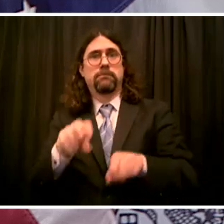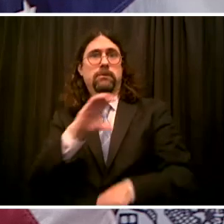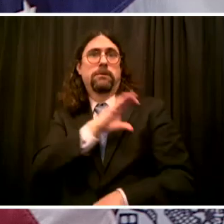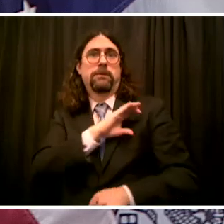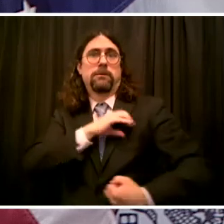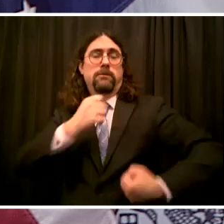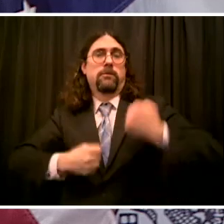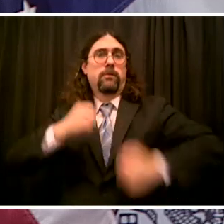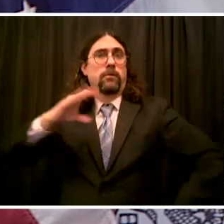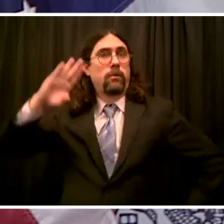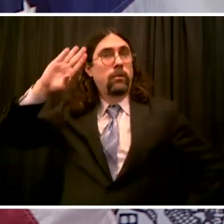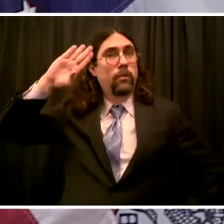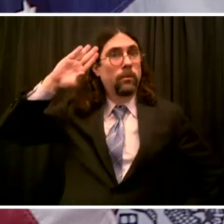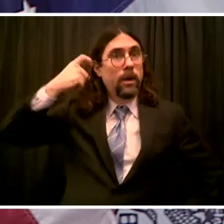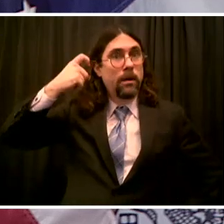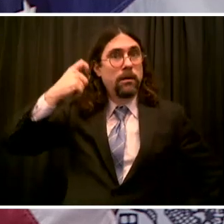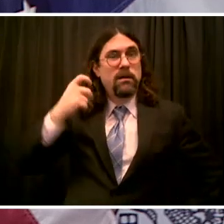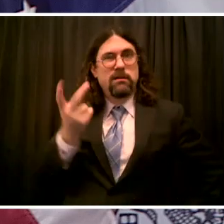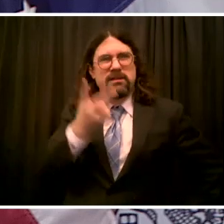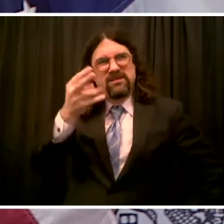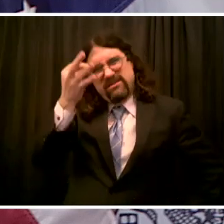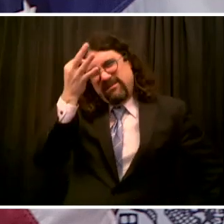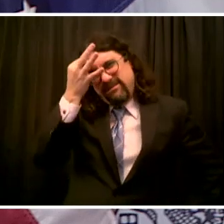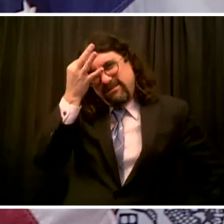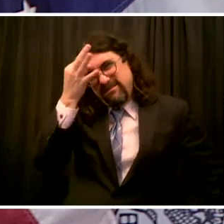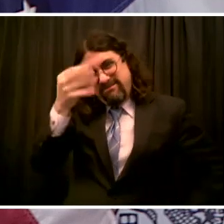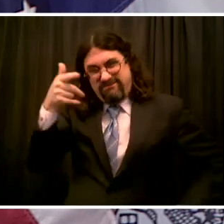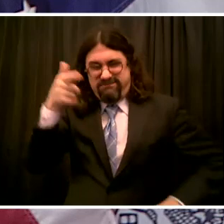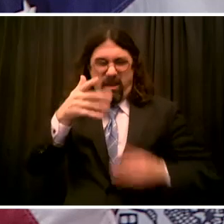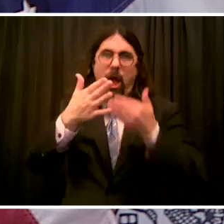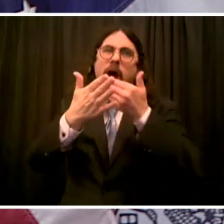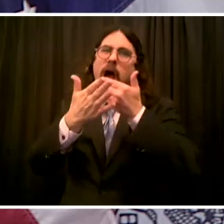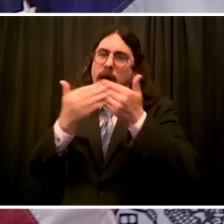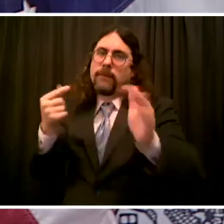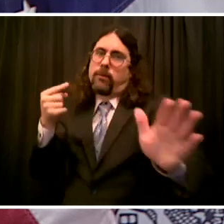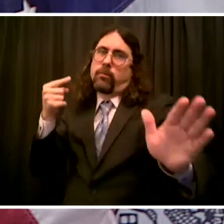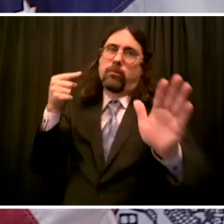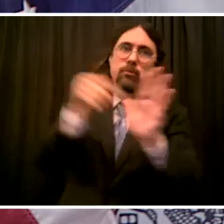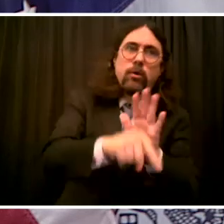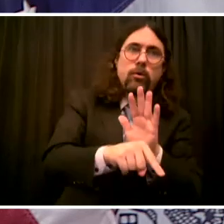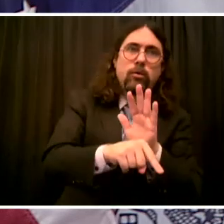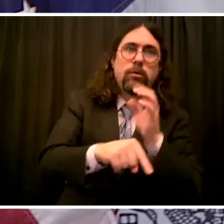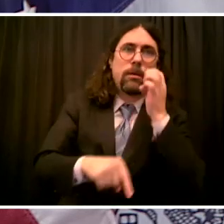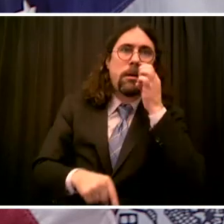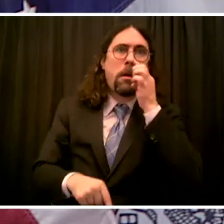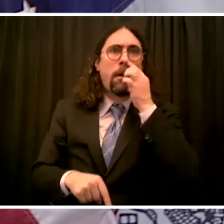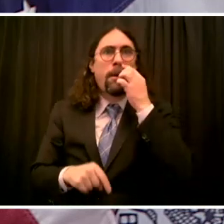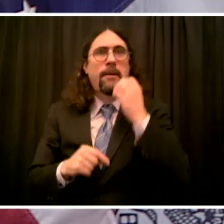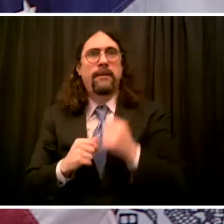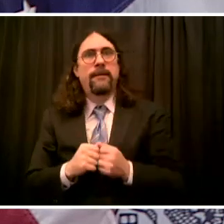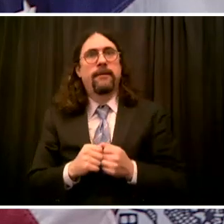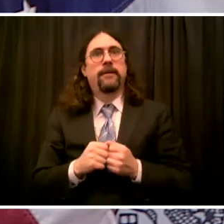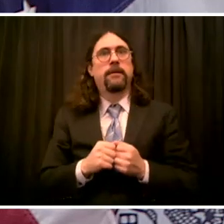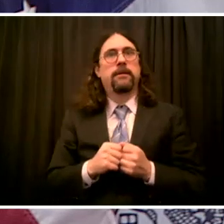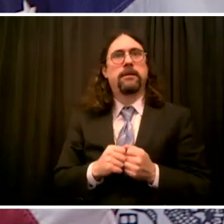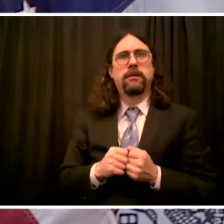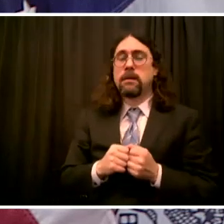NDA HETNHE T NEXT DAY, A MAD MAN WALKED INTO A POLICE PRECINCT AND TRIED TO SHOOT MORE COPS.